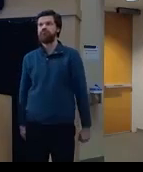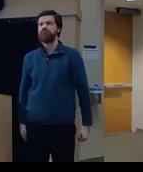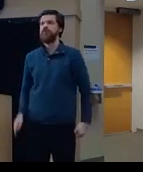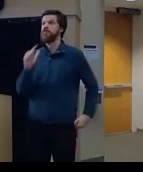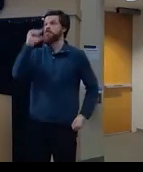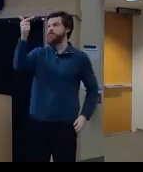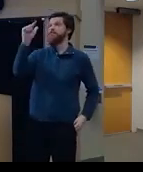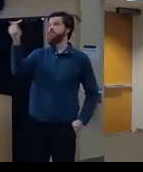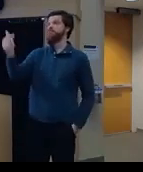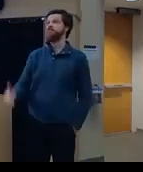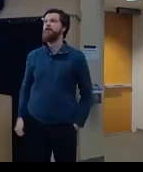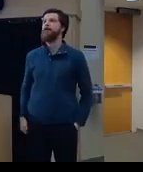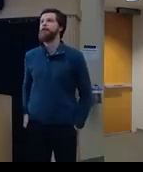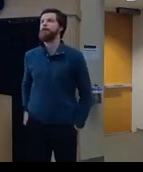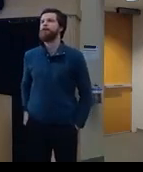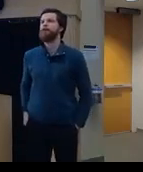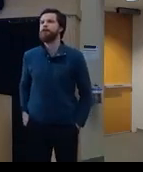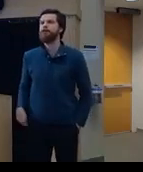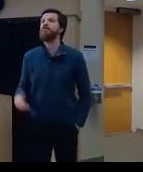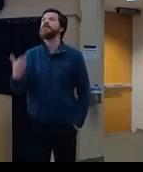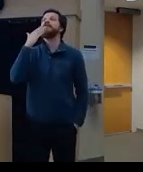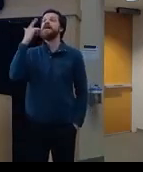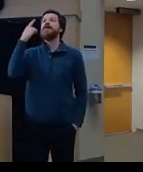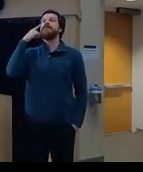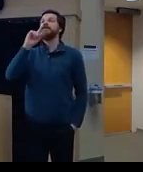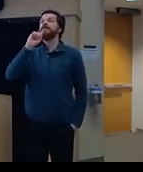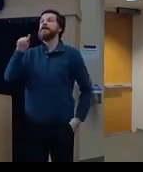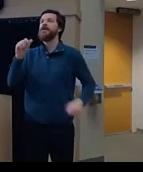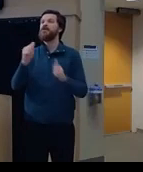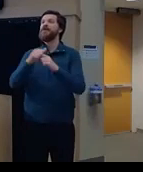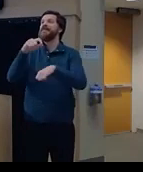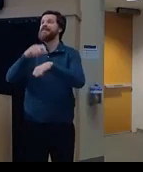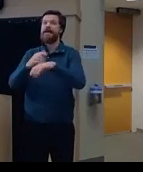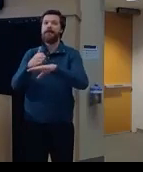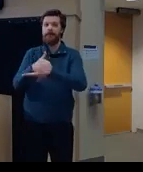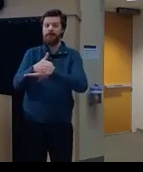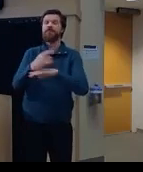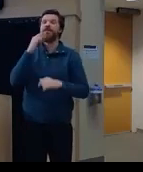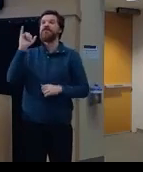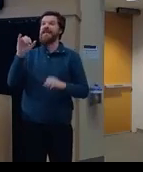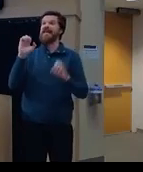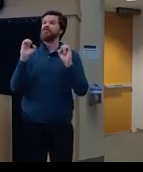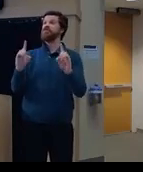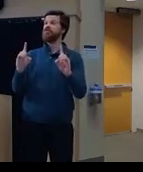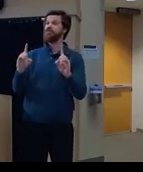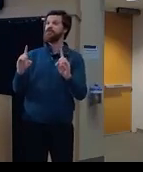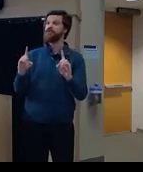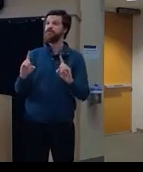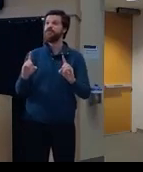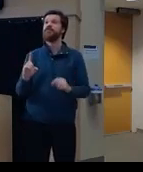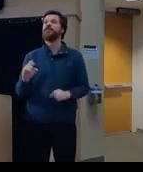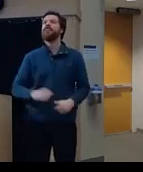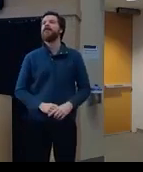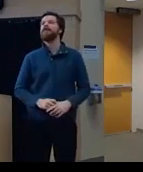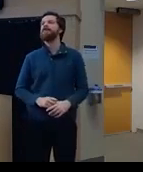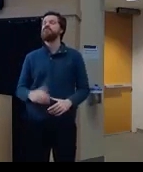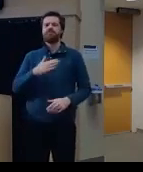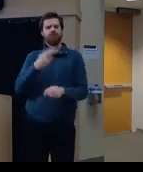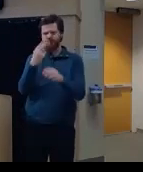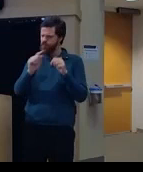you and thank you for that education it was profound indeed my quick question is over the